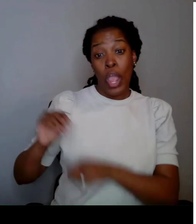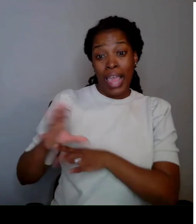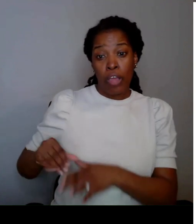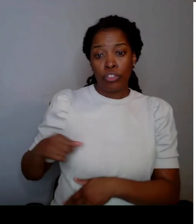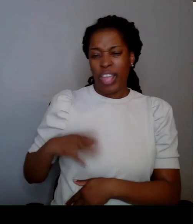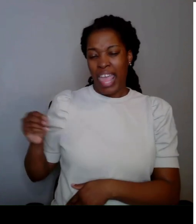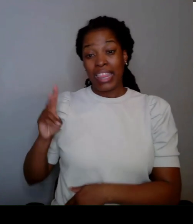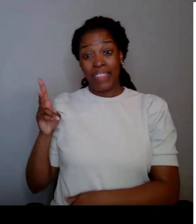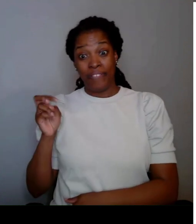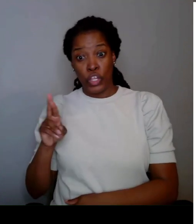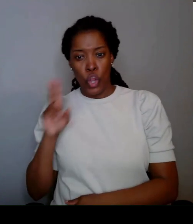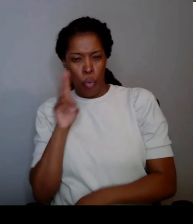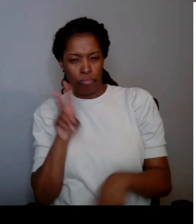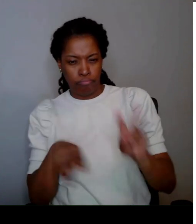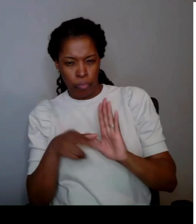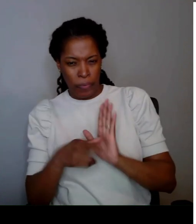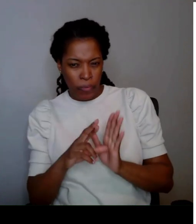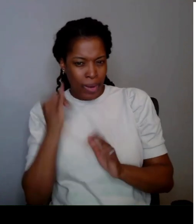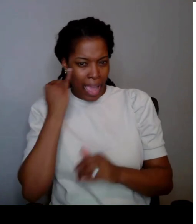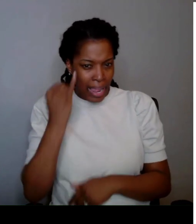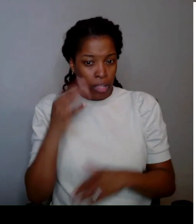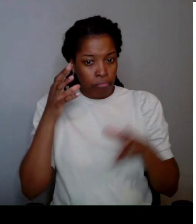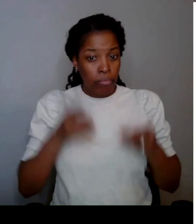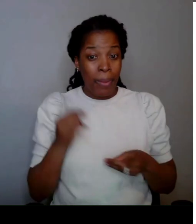If it's viable, your IPE will be updated to include